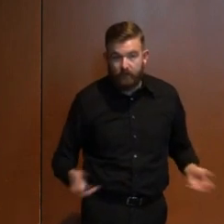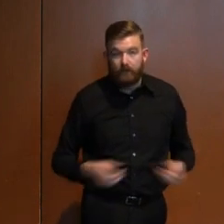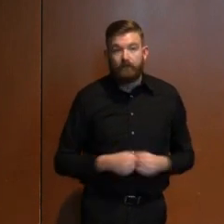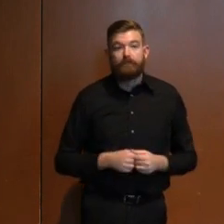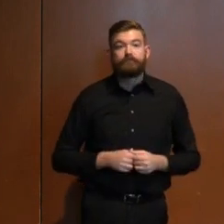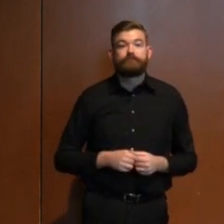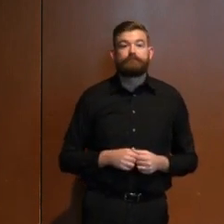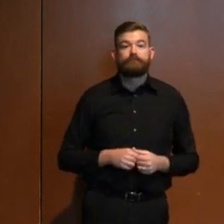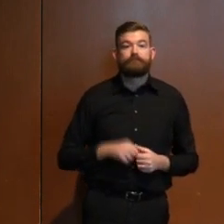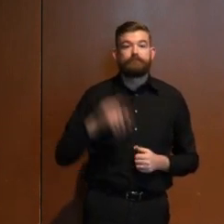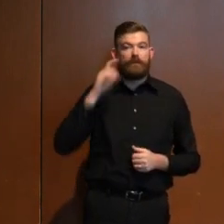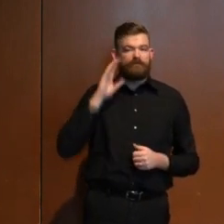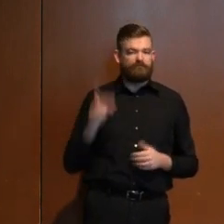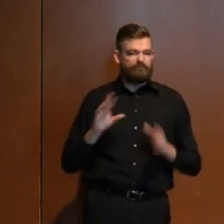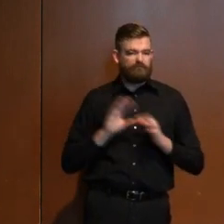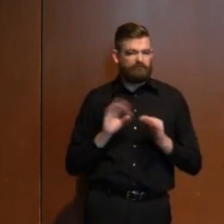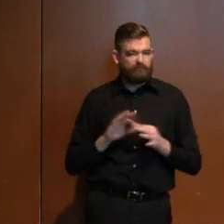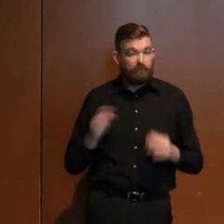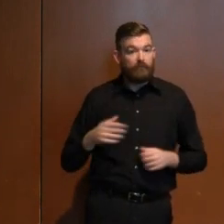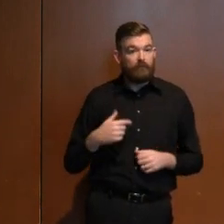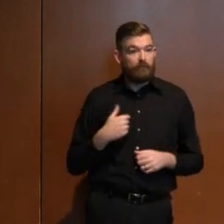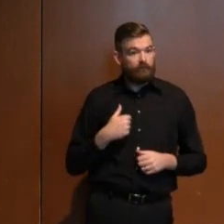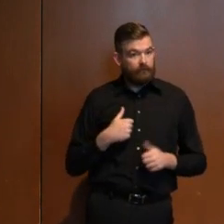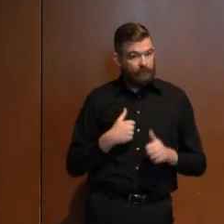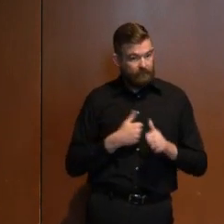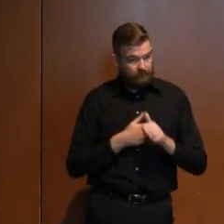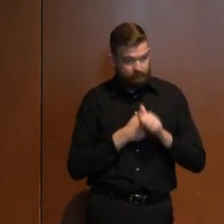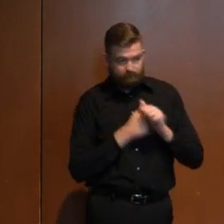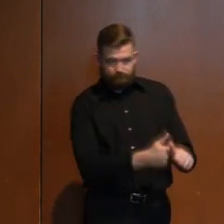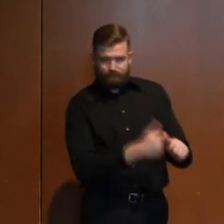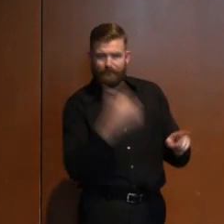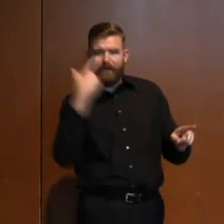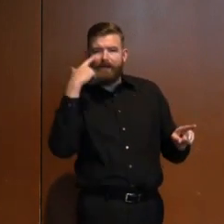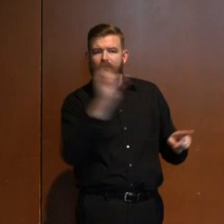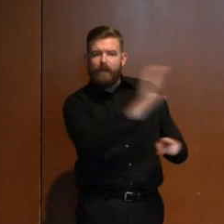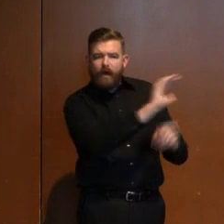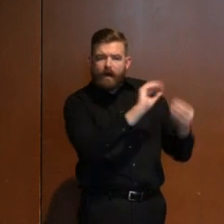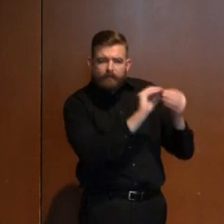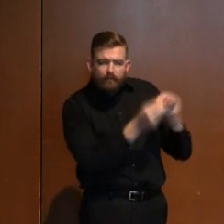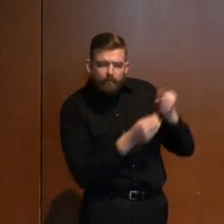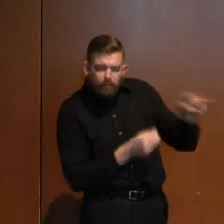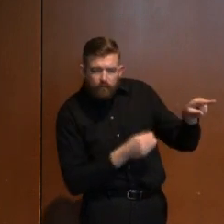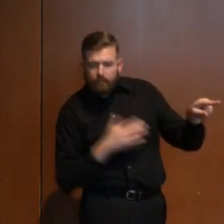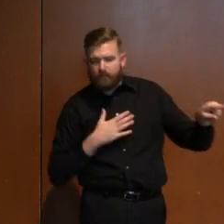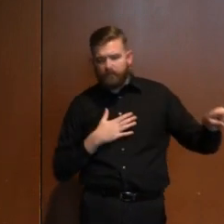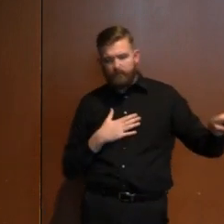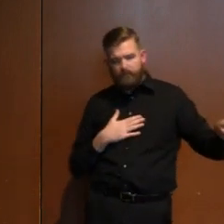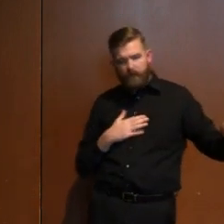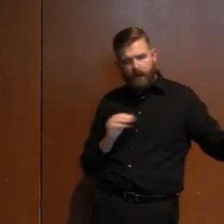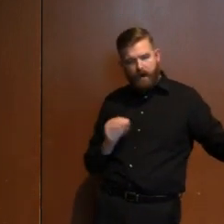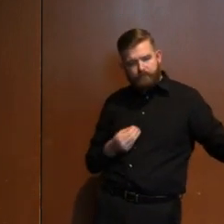ON TESTING I WAS COMPARED TO CALIFORNIA NOT NEW YORK. YOU MAY BE WELL ON NEW YORK, MATT.